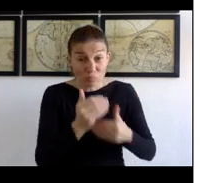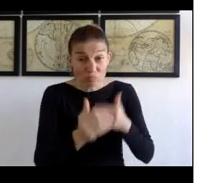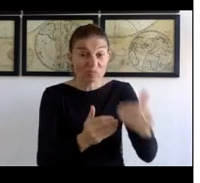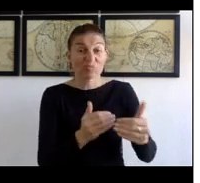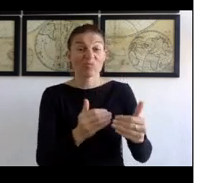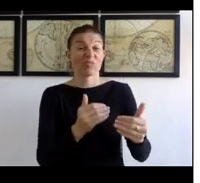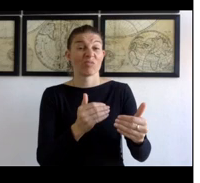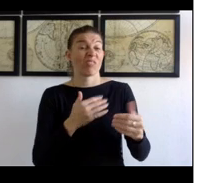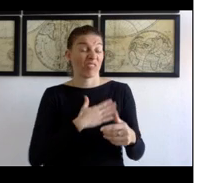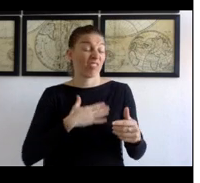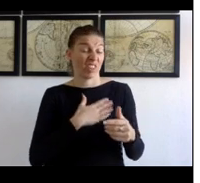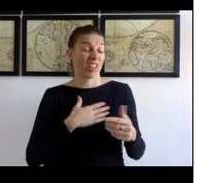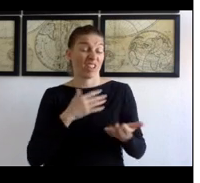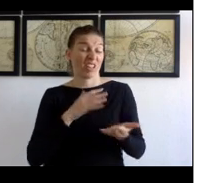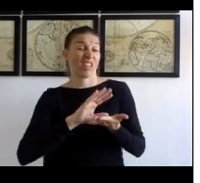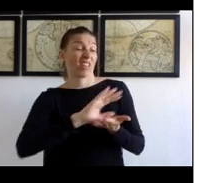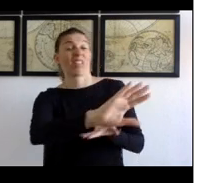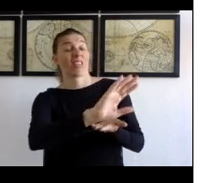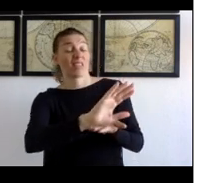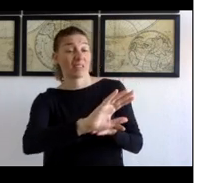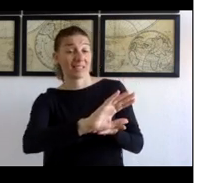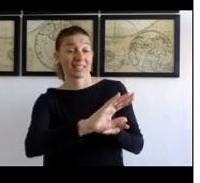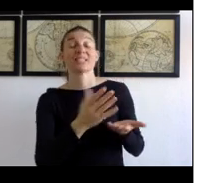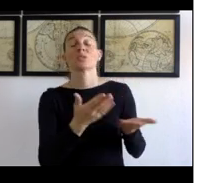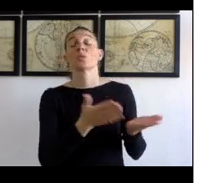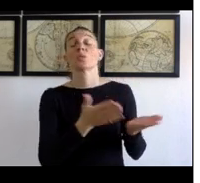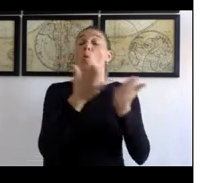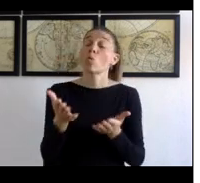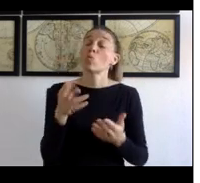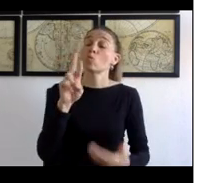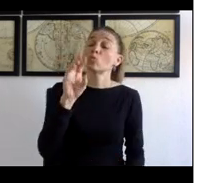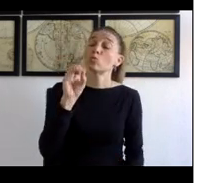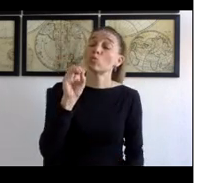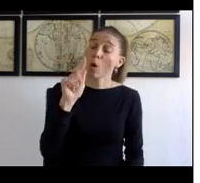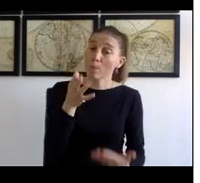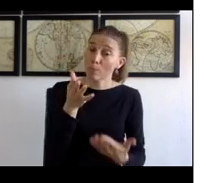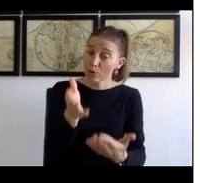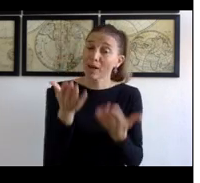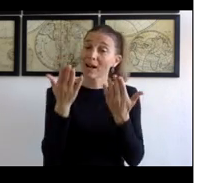Robert, you have five minutes now if you wish to finish the presentation